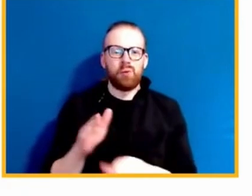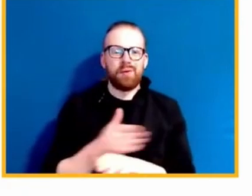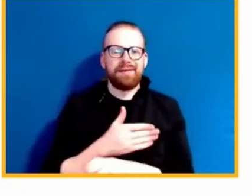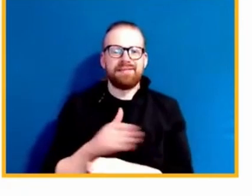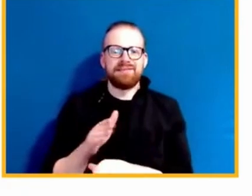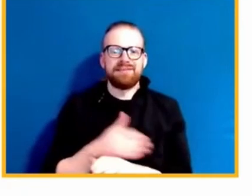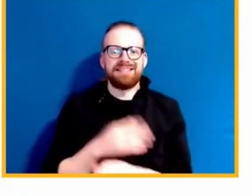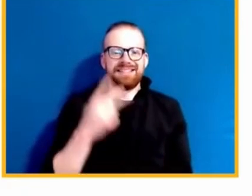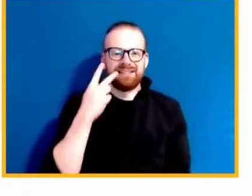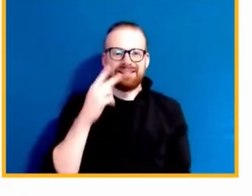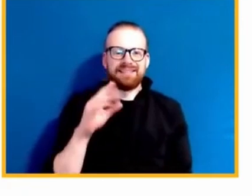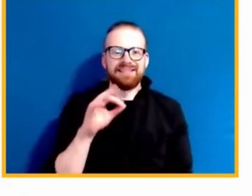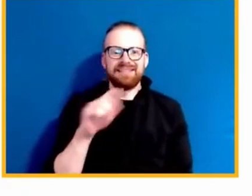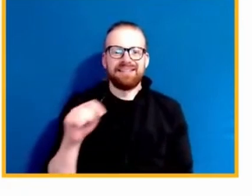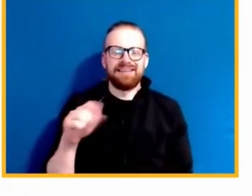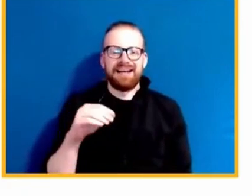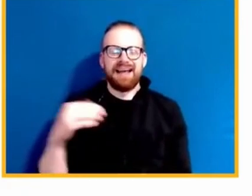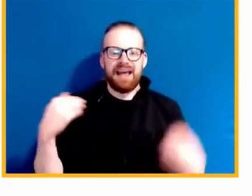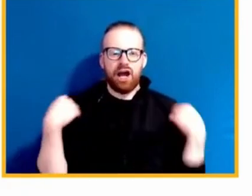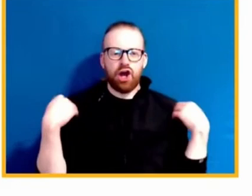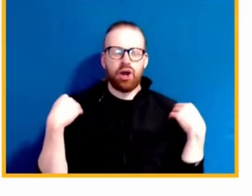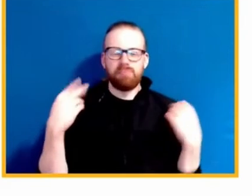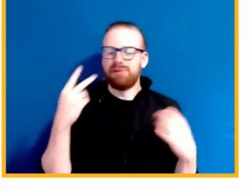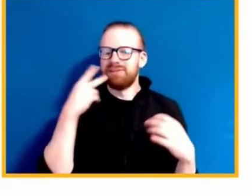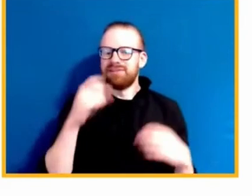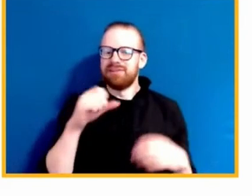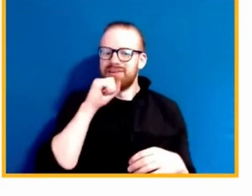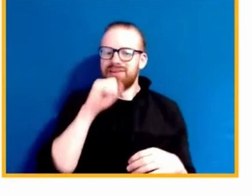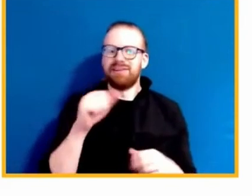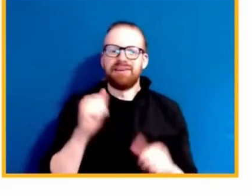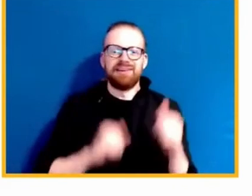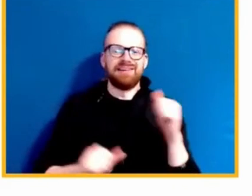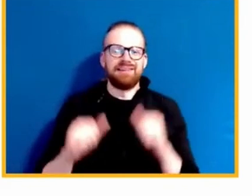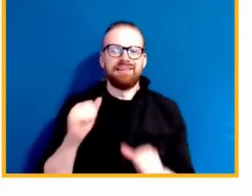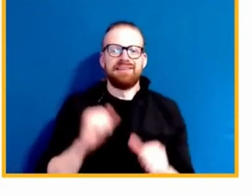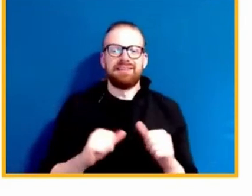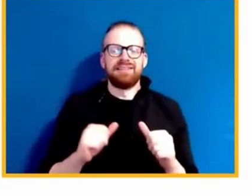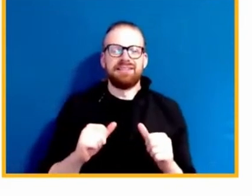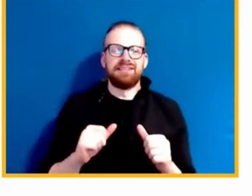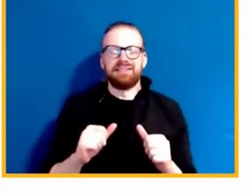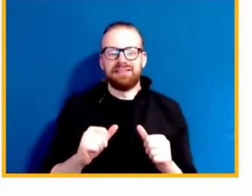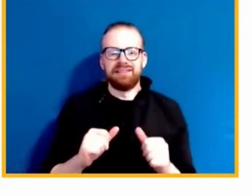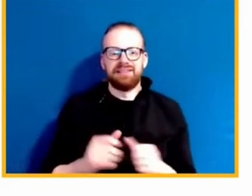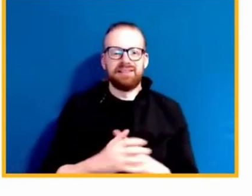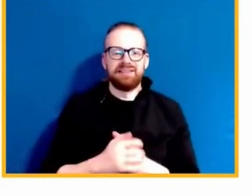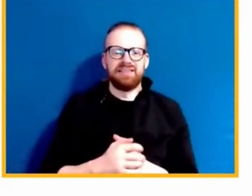see it with her feet and her arms and stuff, Love the performance, very bouncy, very fun, very cute.